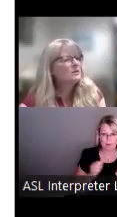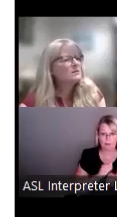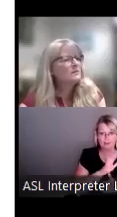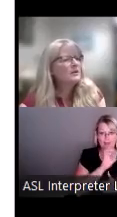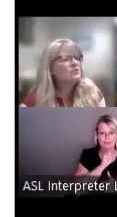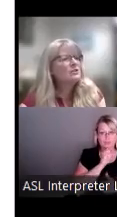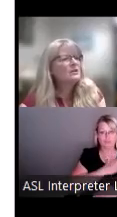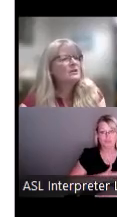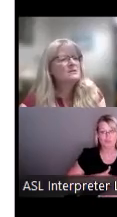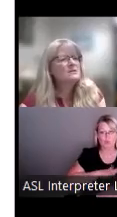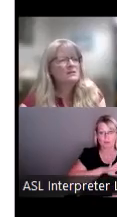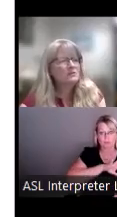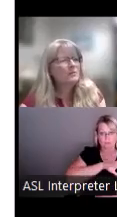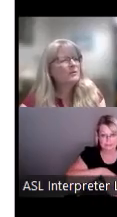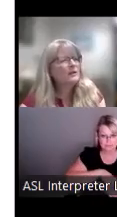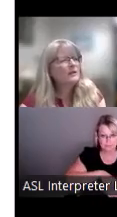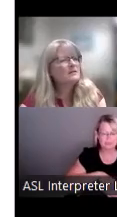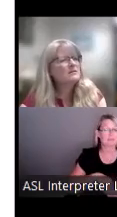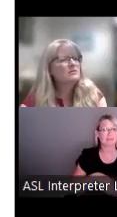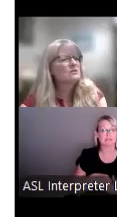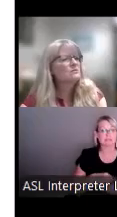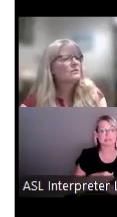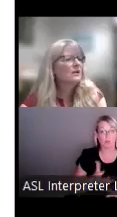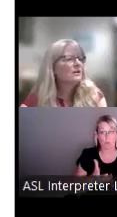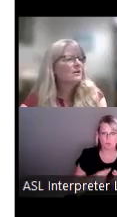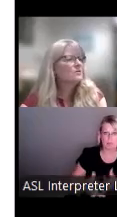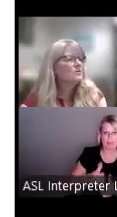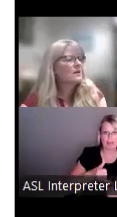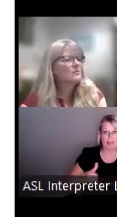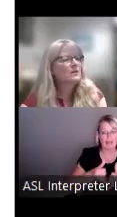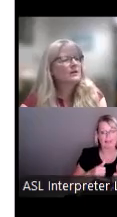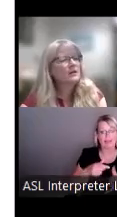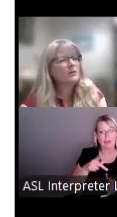participation in sensory plays, such as Play-Doh, sand play,